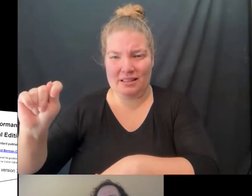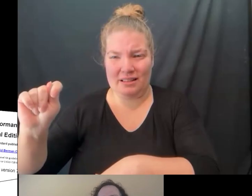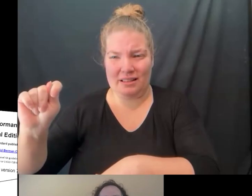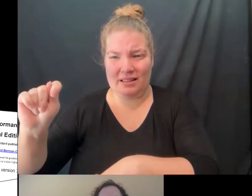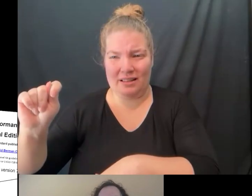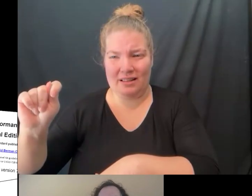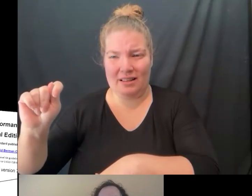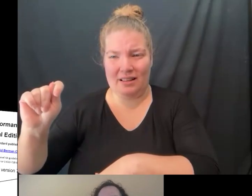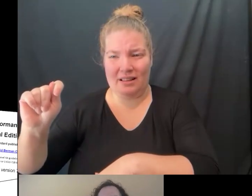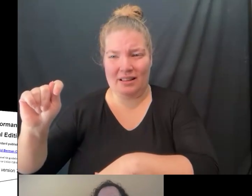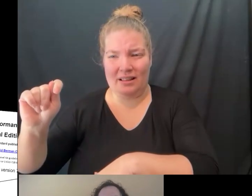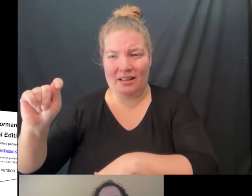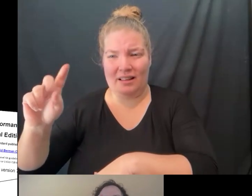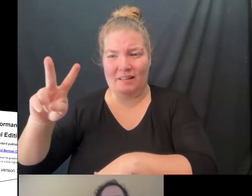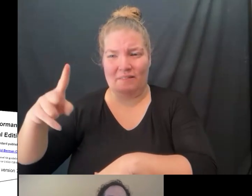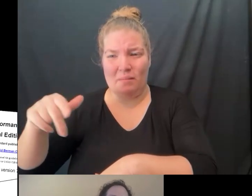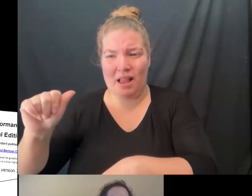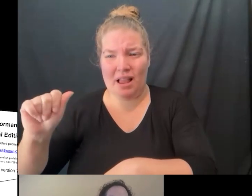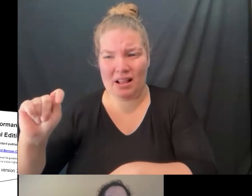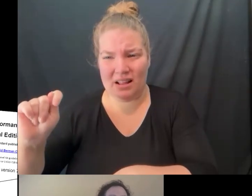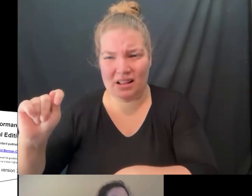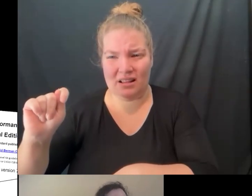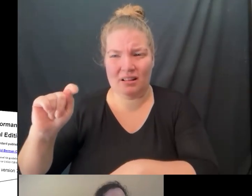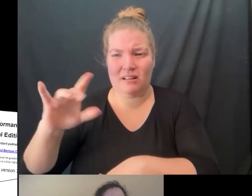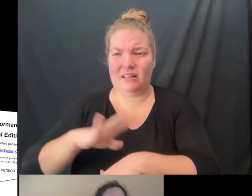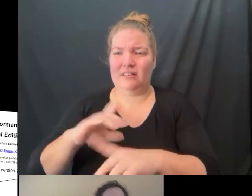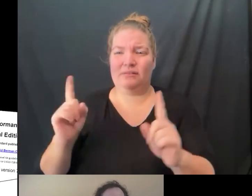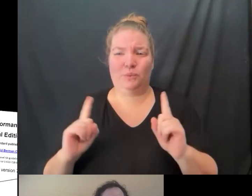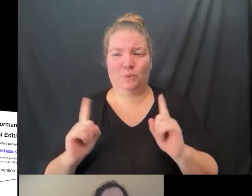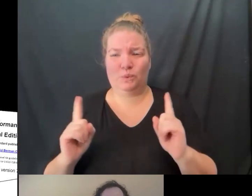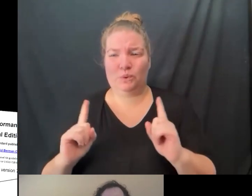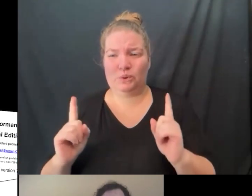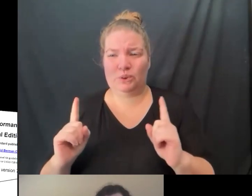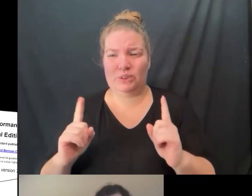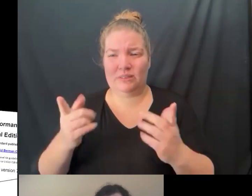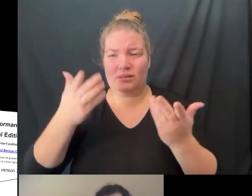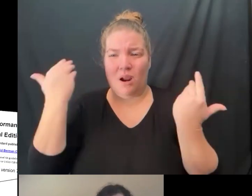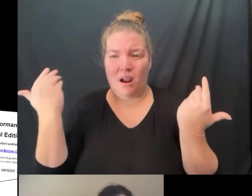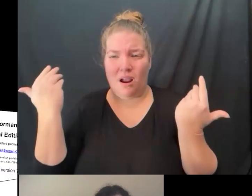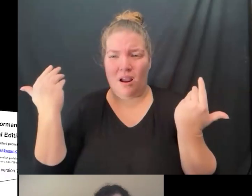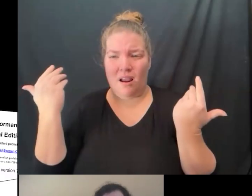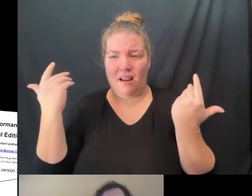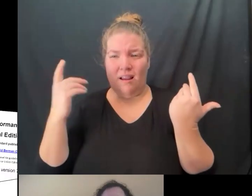If you asked me for a V-P-A-T, I maybe even, what did they ask for?